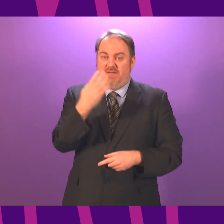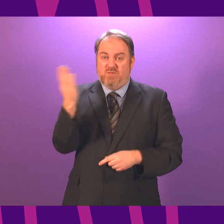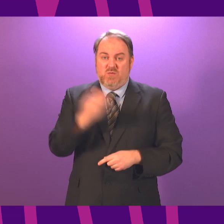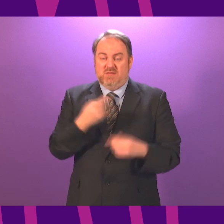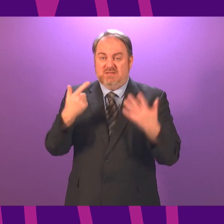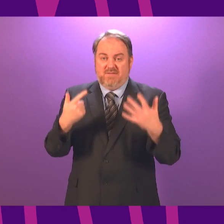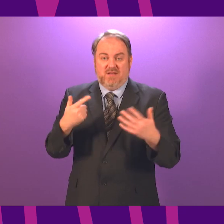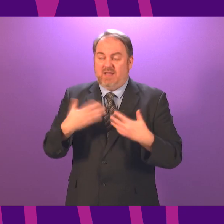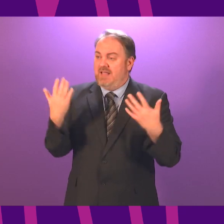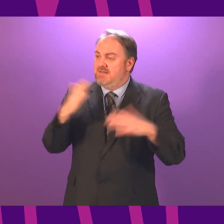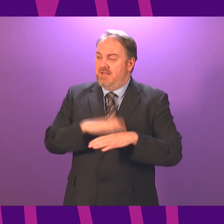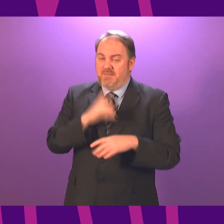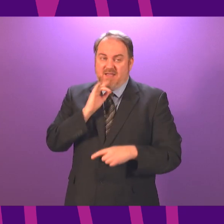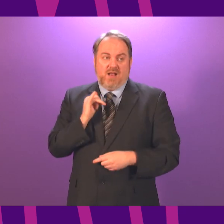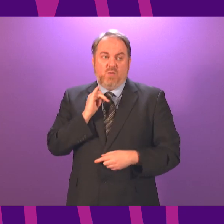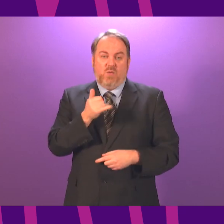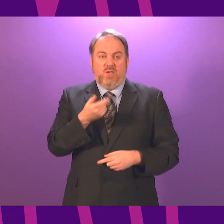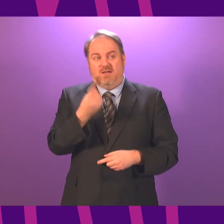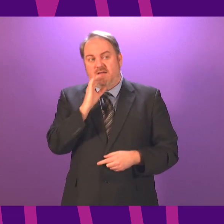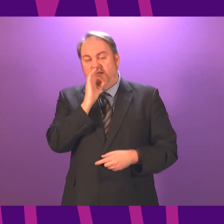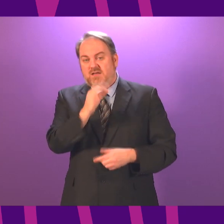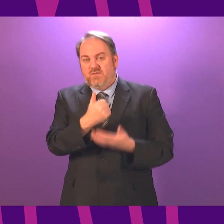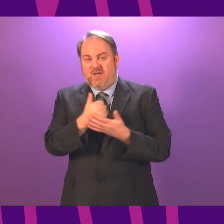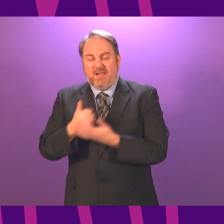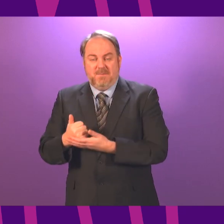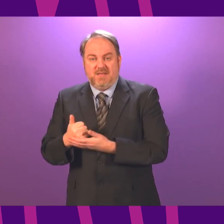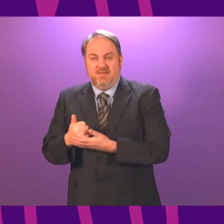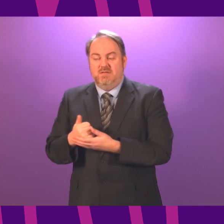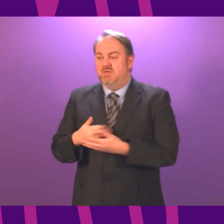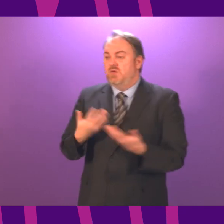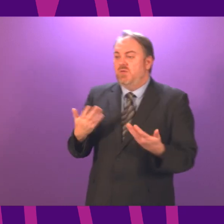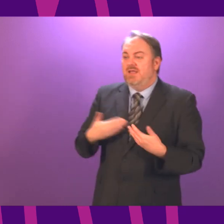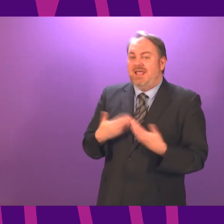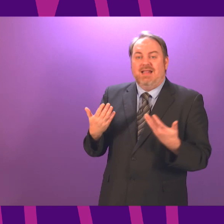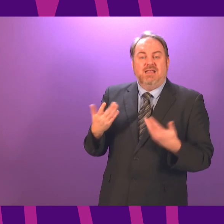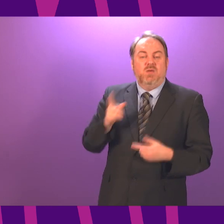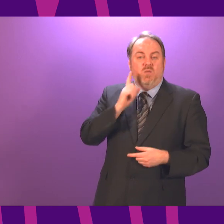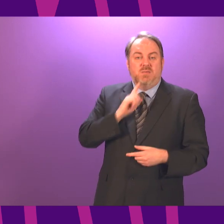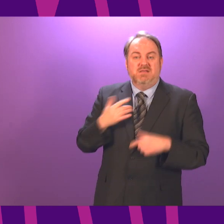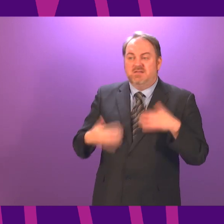While any woman might lose her life or be a victim in any way of domestic abuse—this goes for